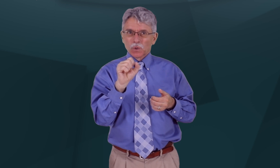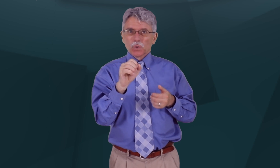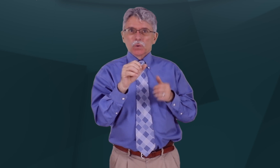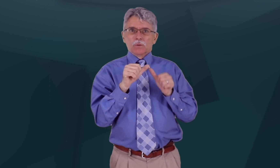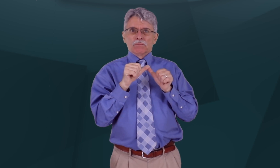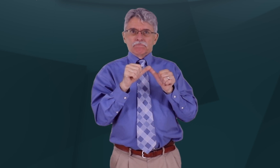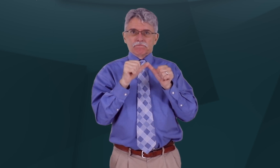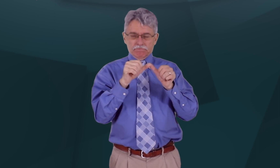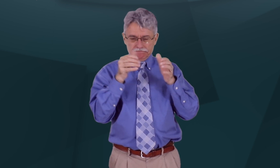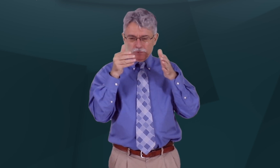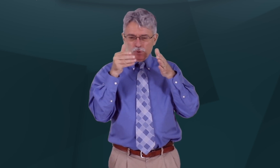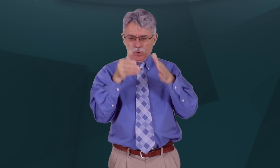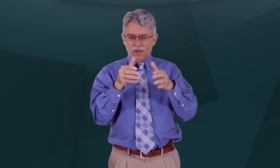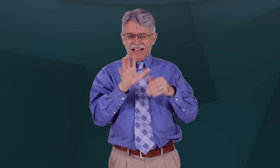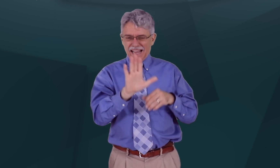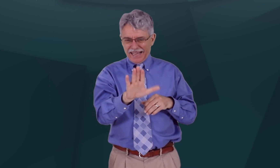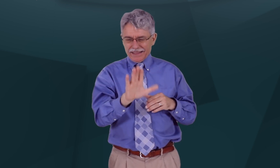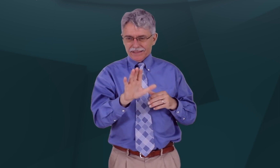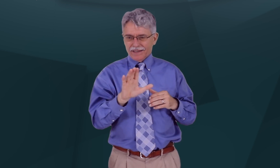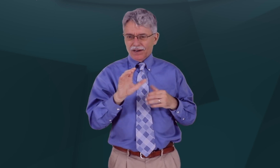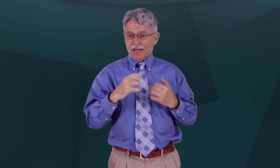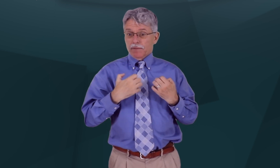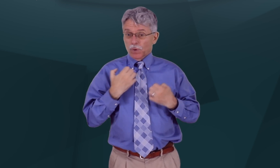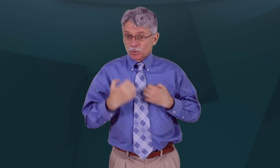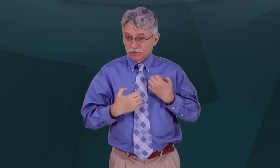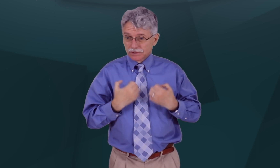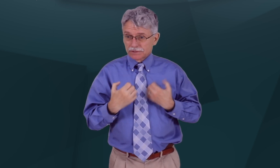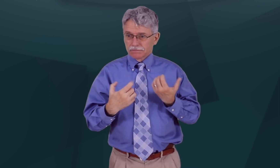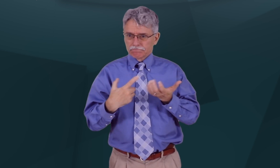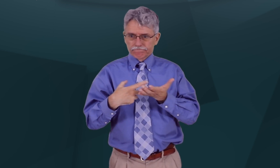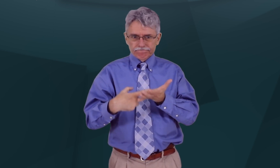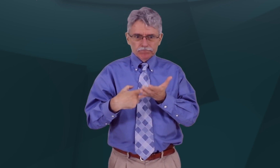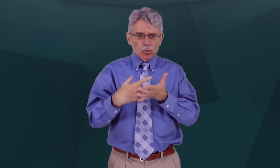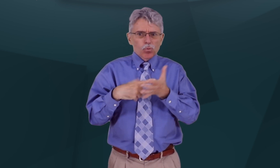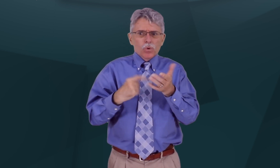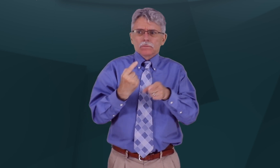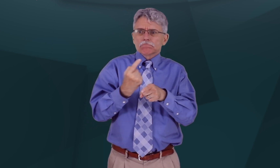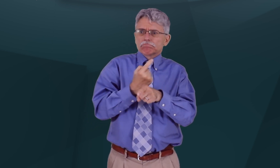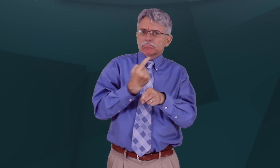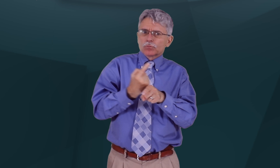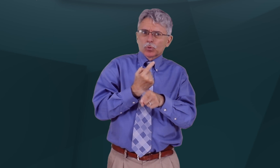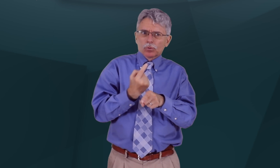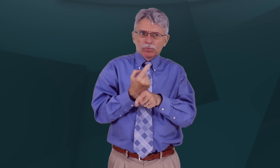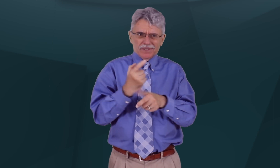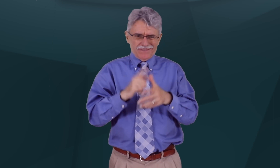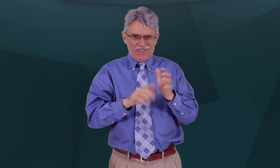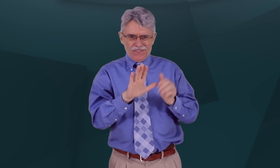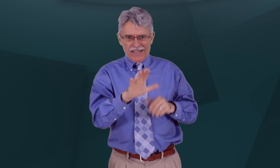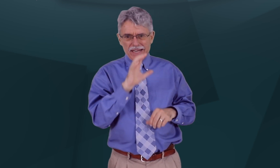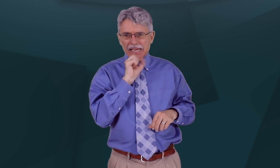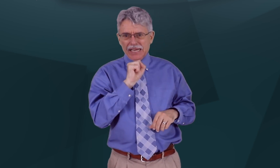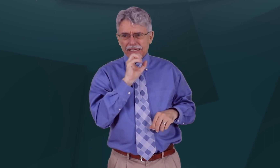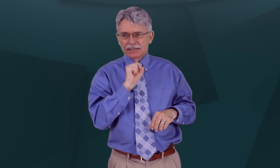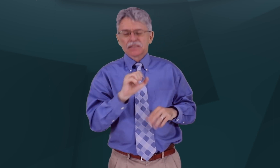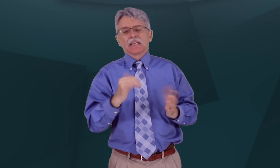So keep that attention on their emotions. Figure out what's normal -- what's normal for that age.